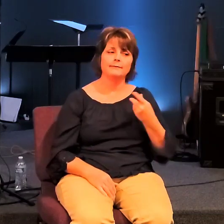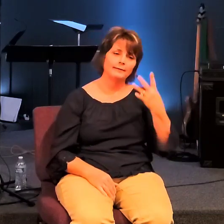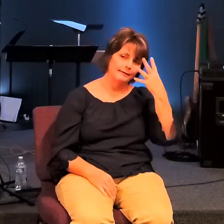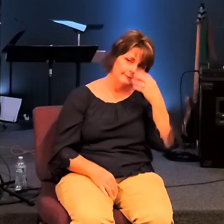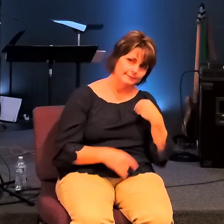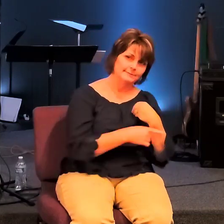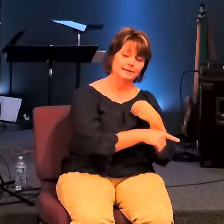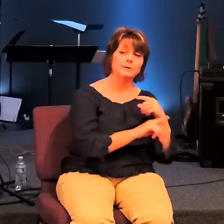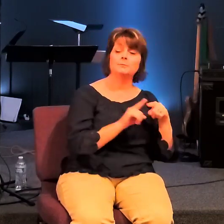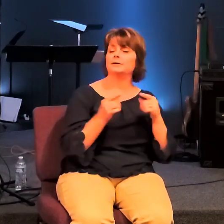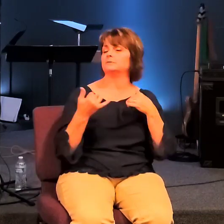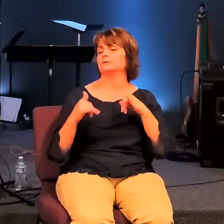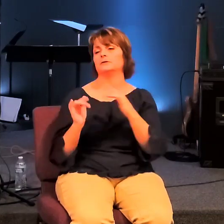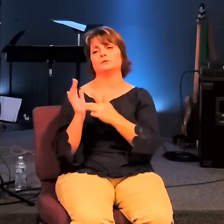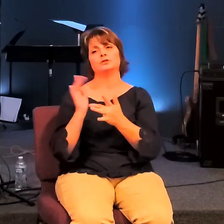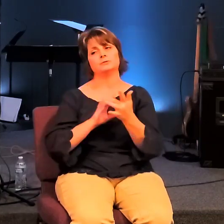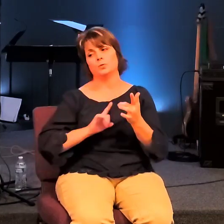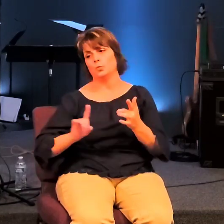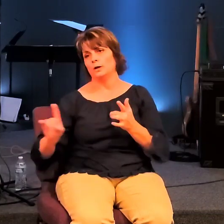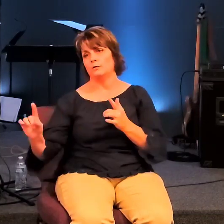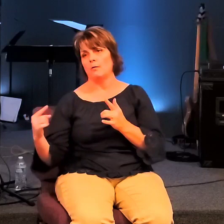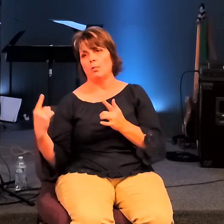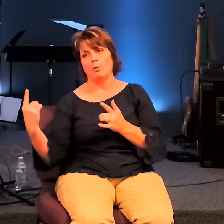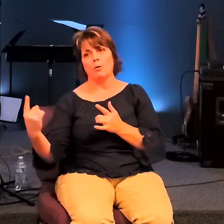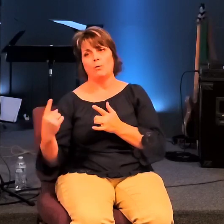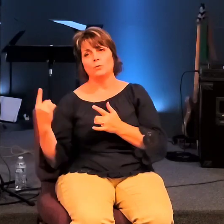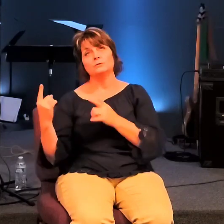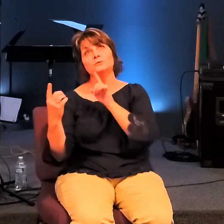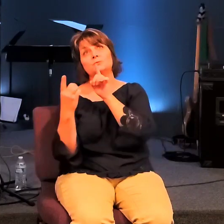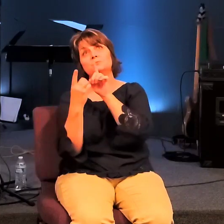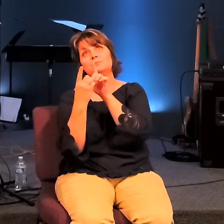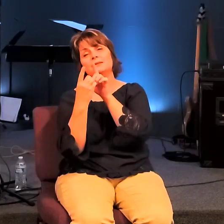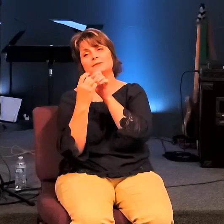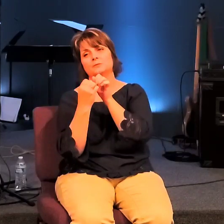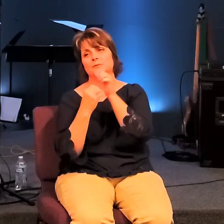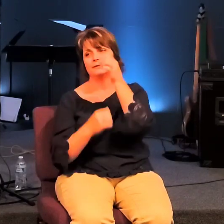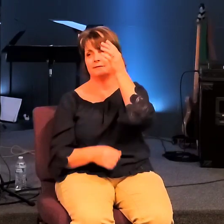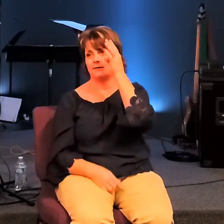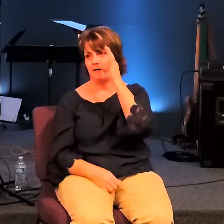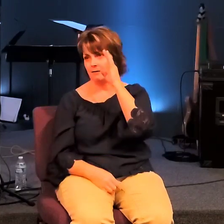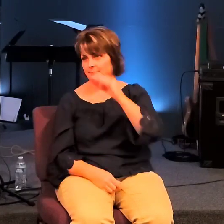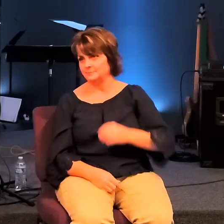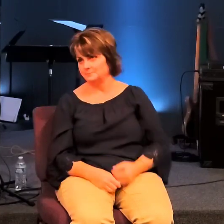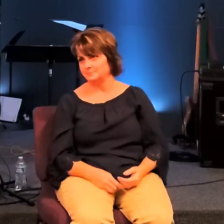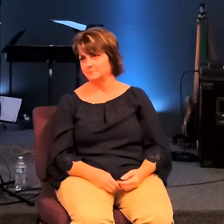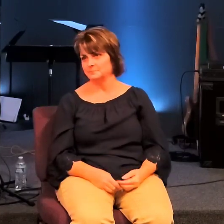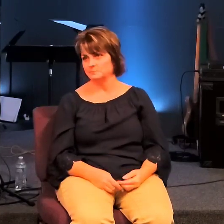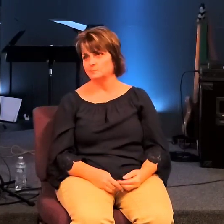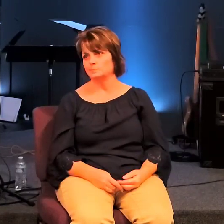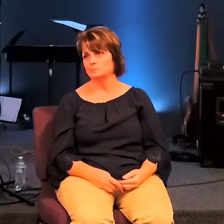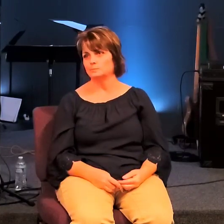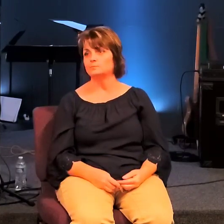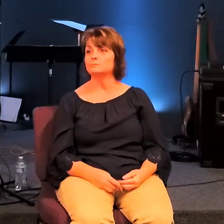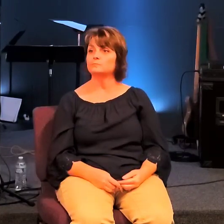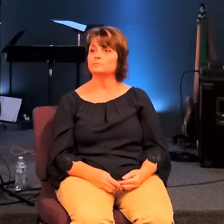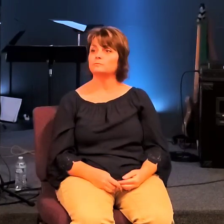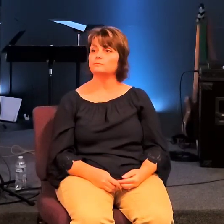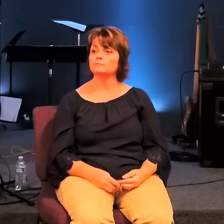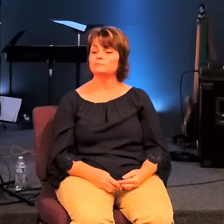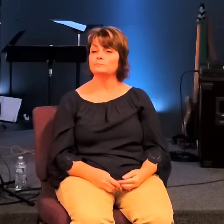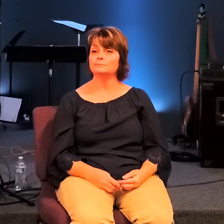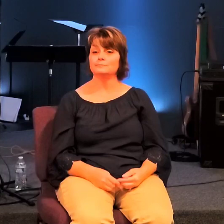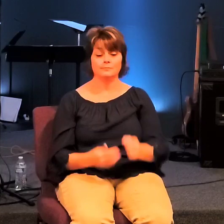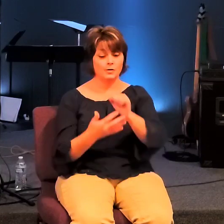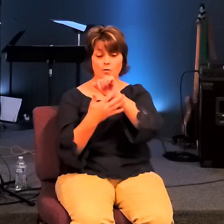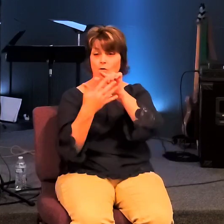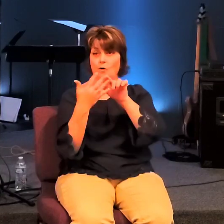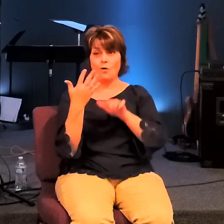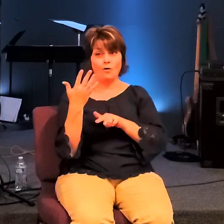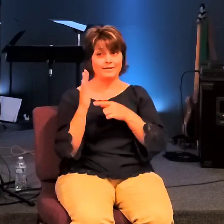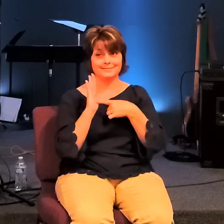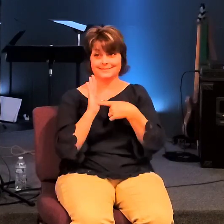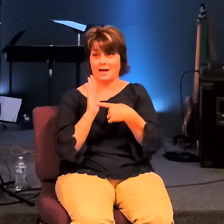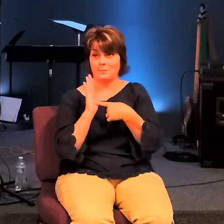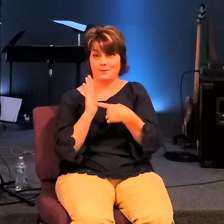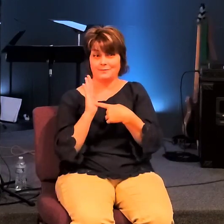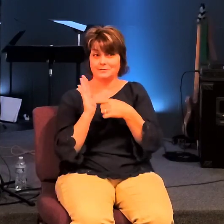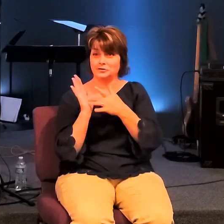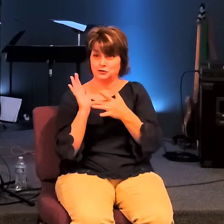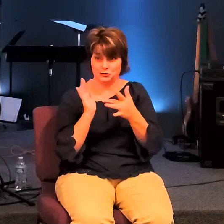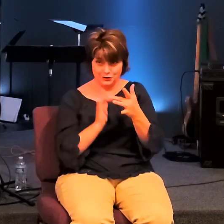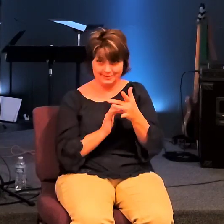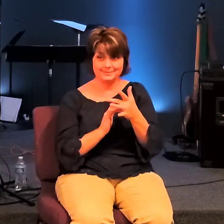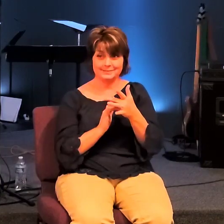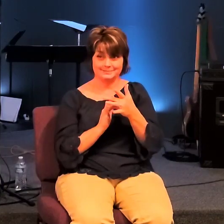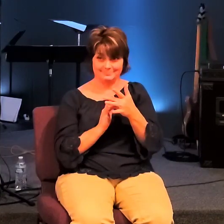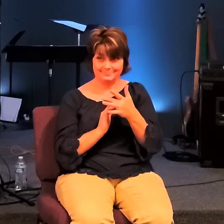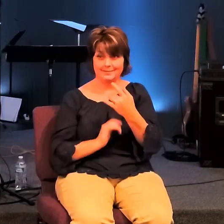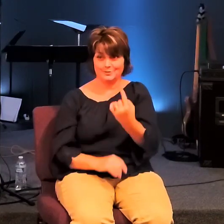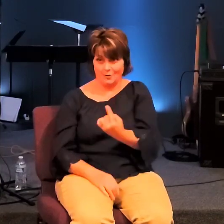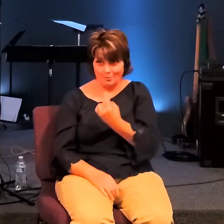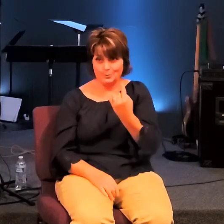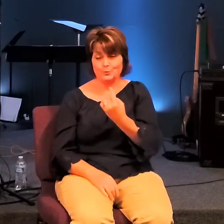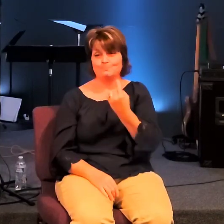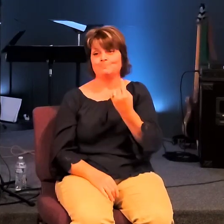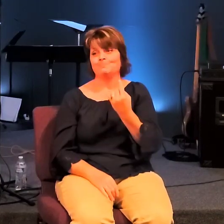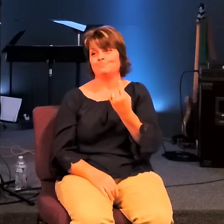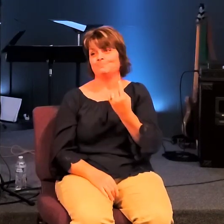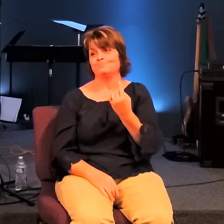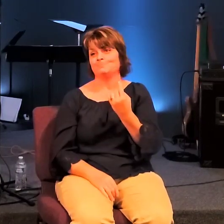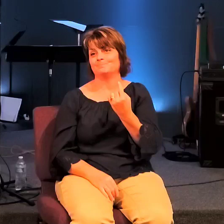meet with God this was all part of what what Jesus lived in terms of his connection with